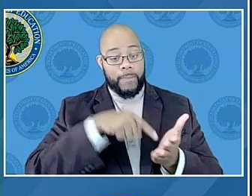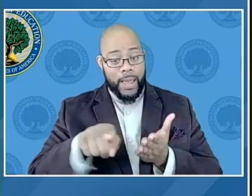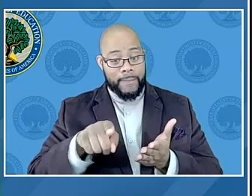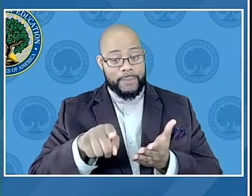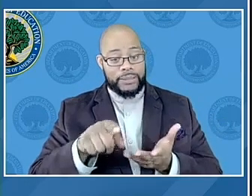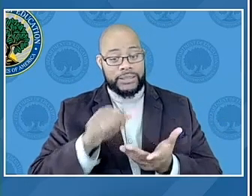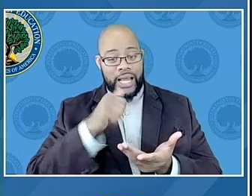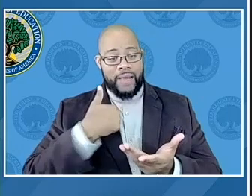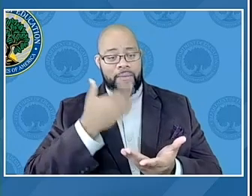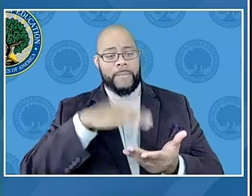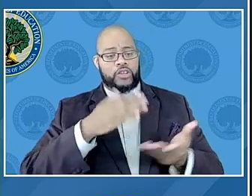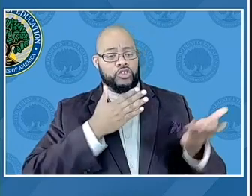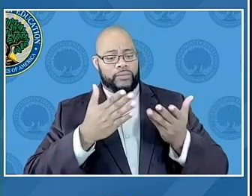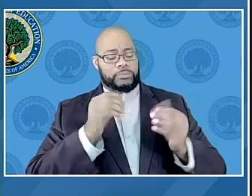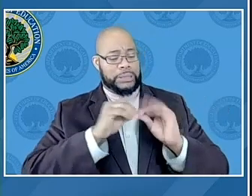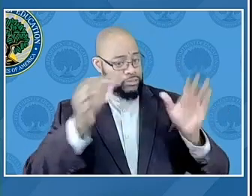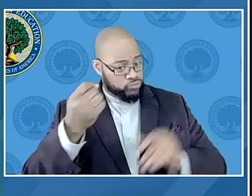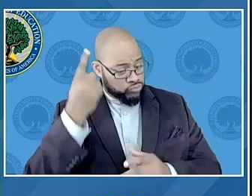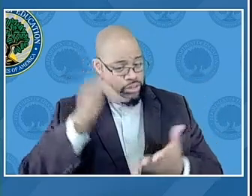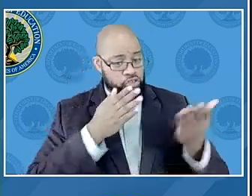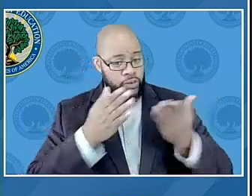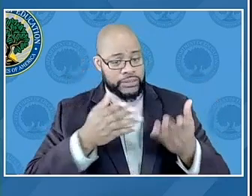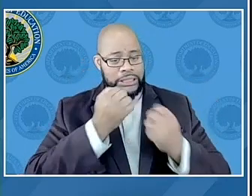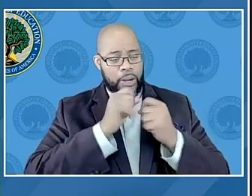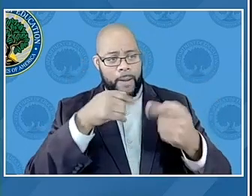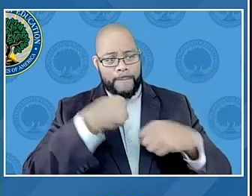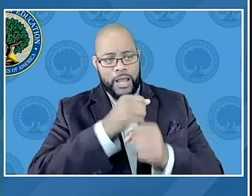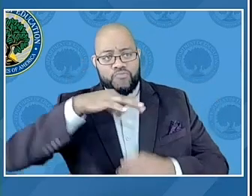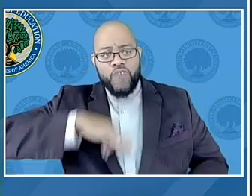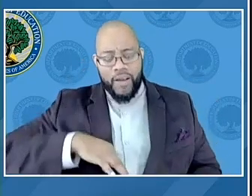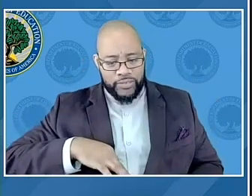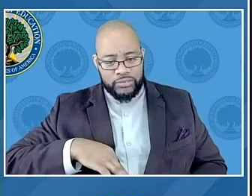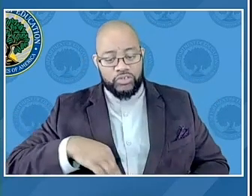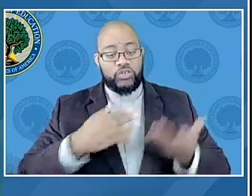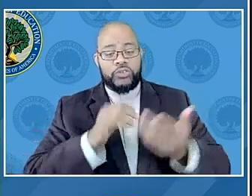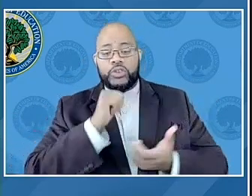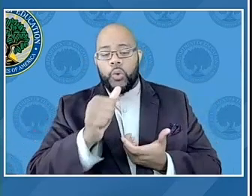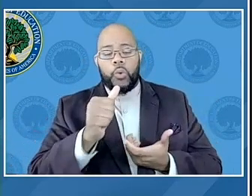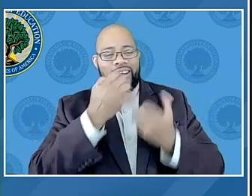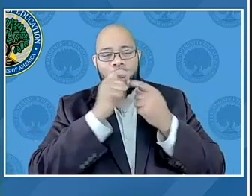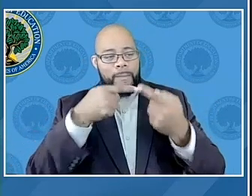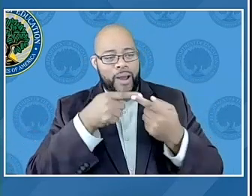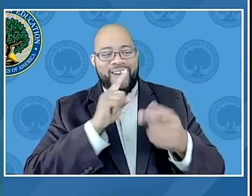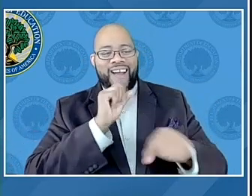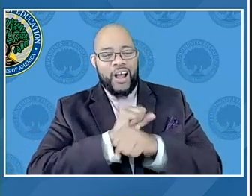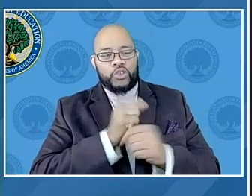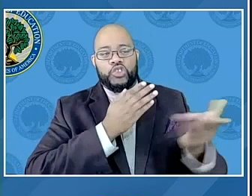Let's be clear. The servicers care about making a profit. The servicers do not care about actually serving borrowers, and that